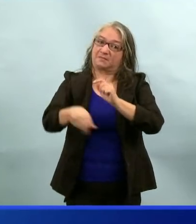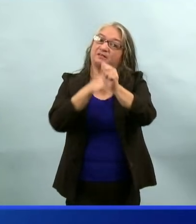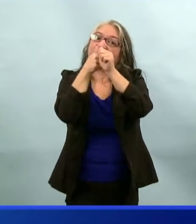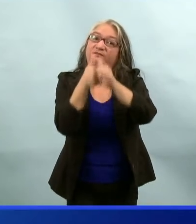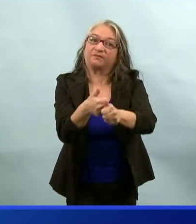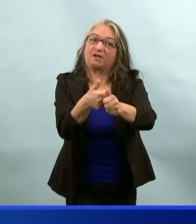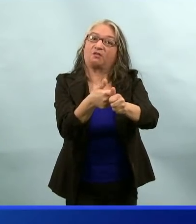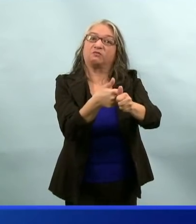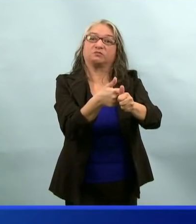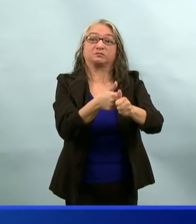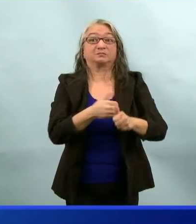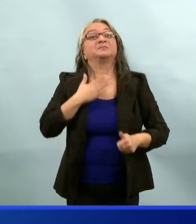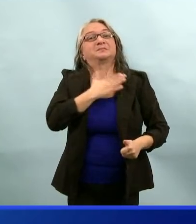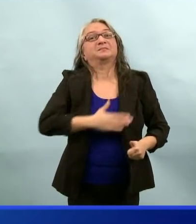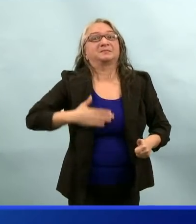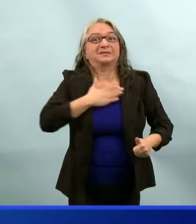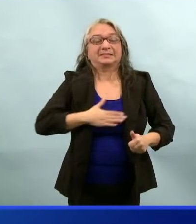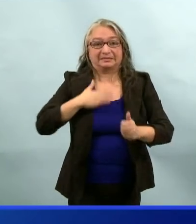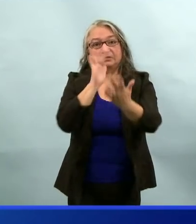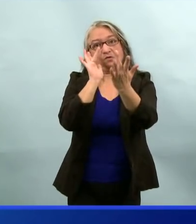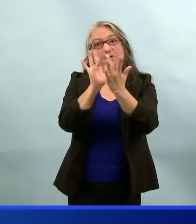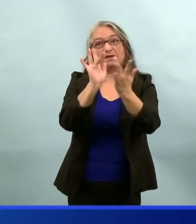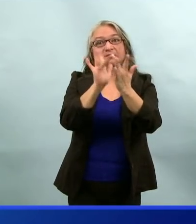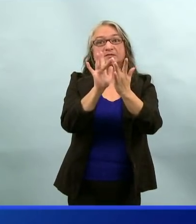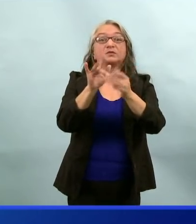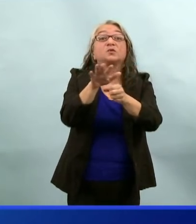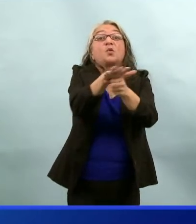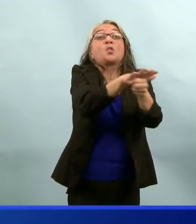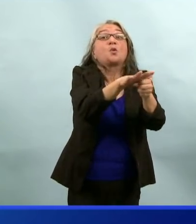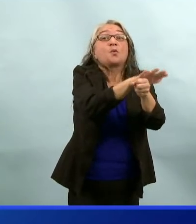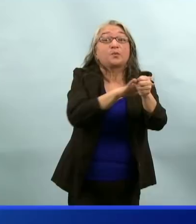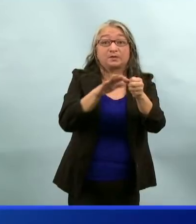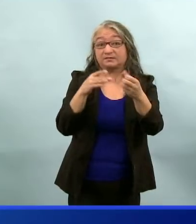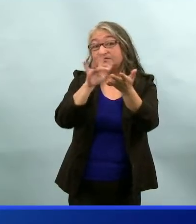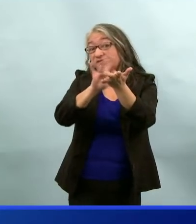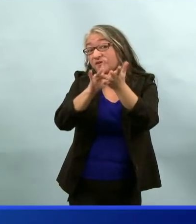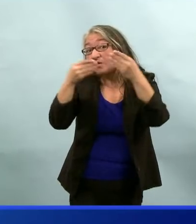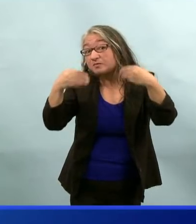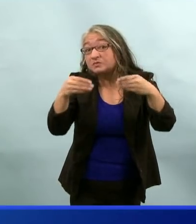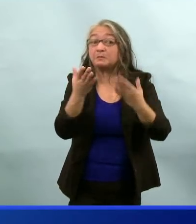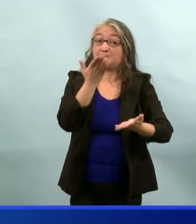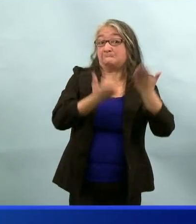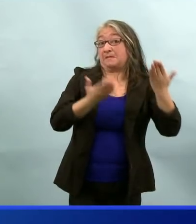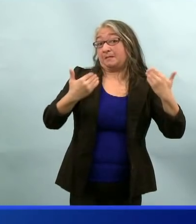if the pharmacy provides these tests in addition pharmacies set their own prices for the service